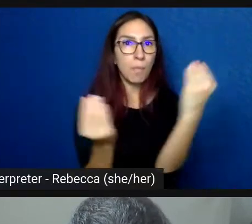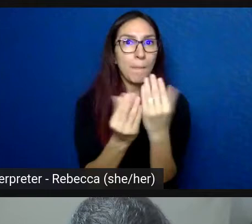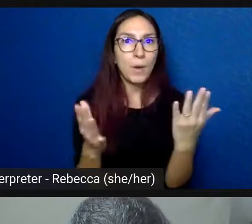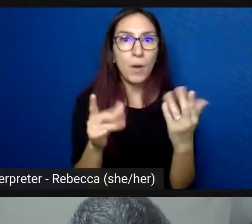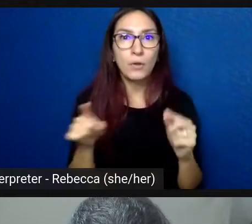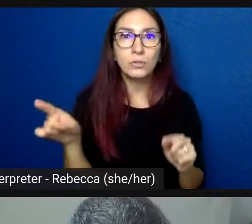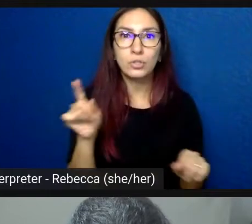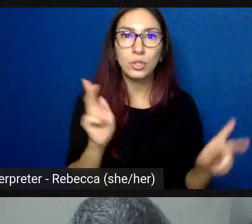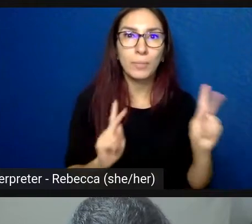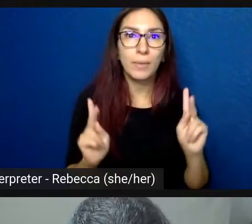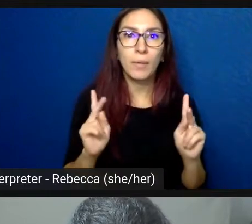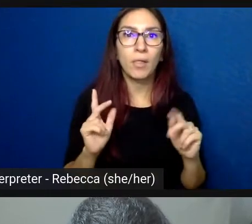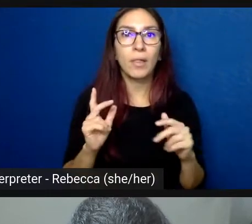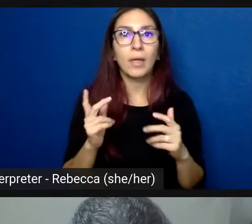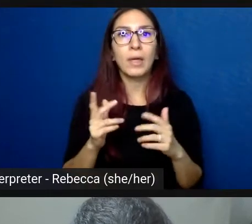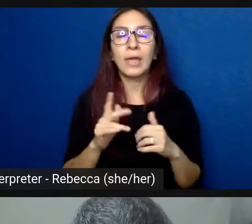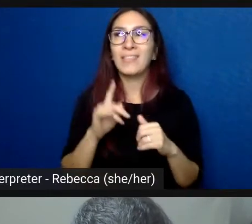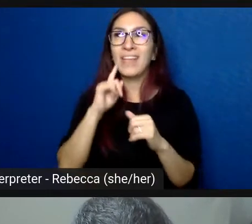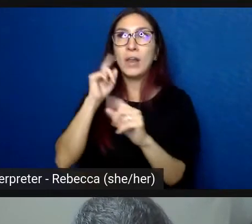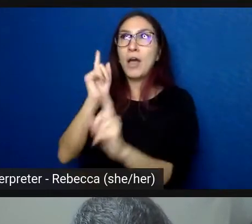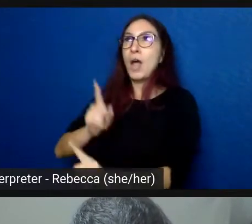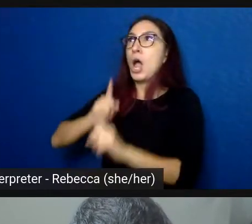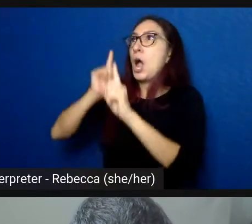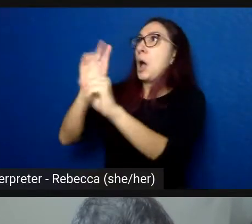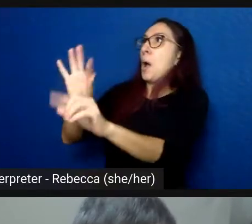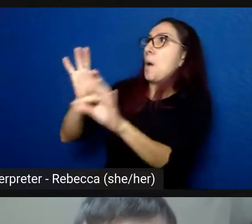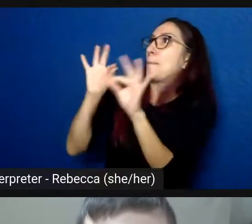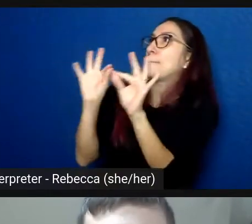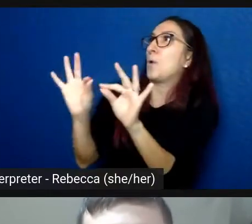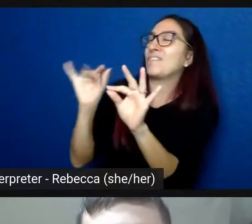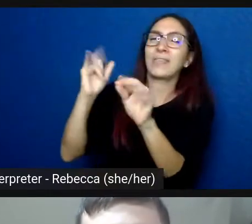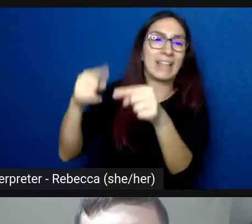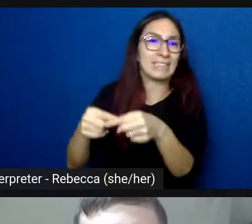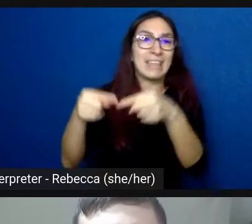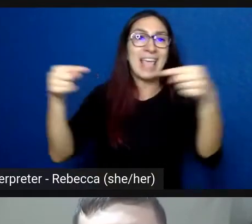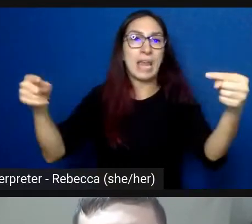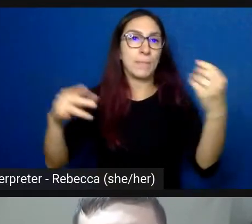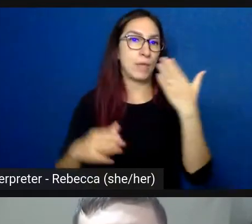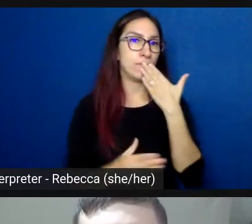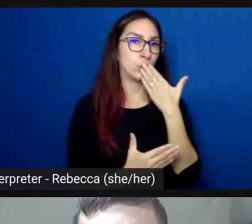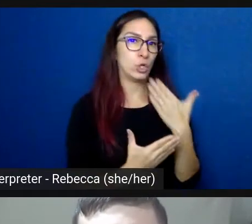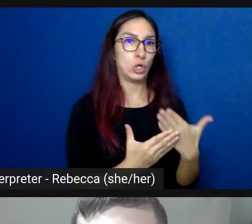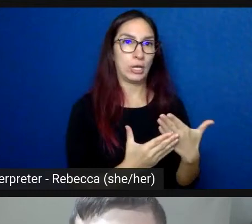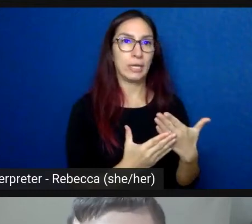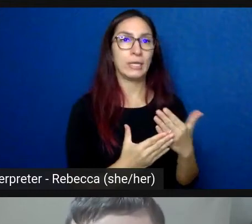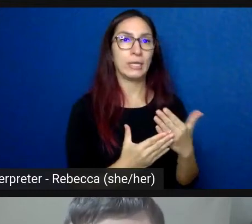Perfect is the enemy of good. When you are getting into accessibility now